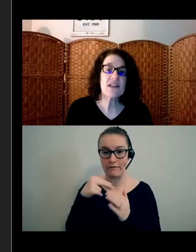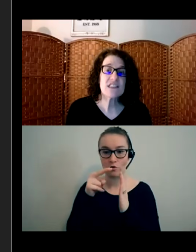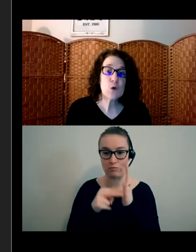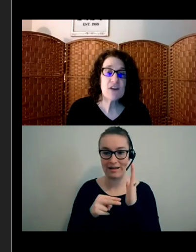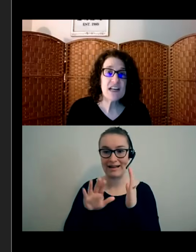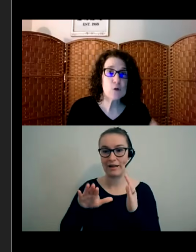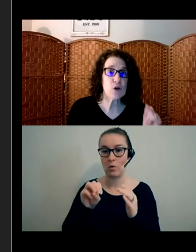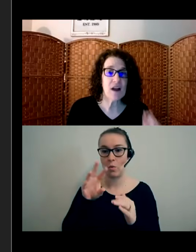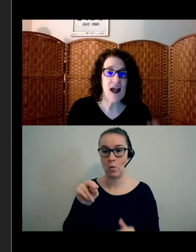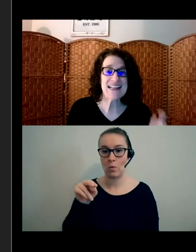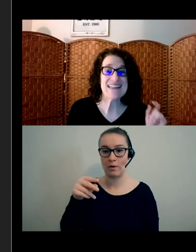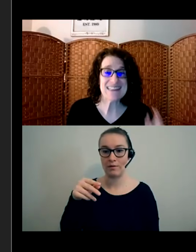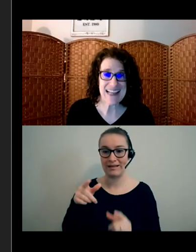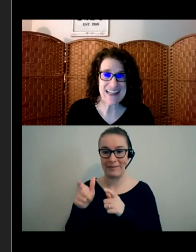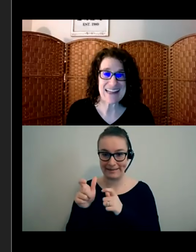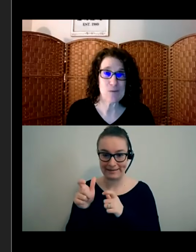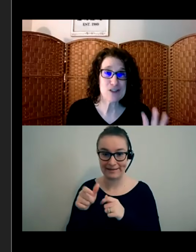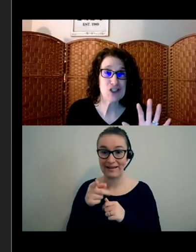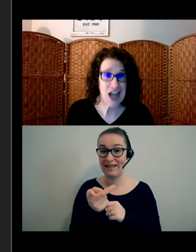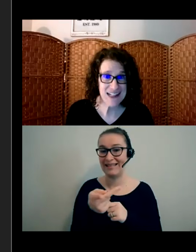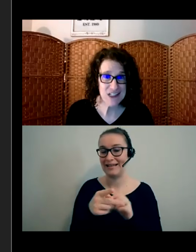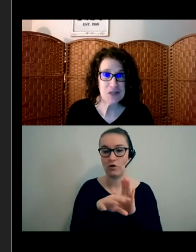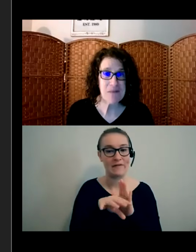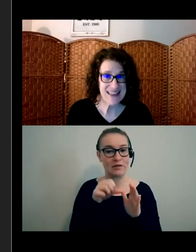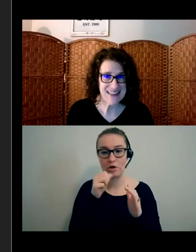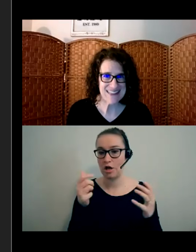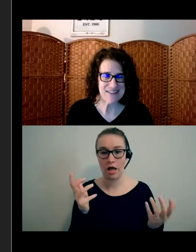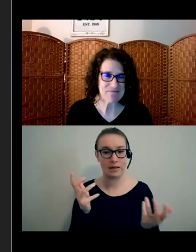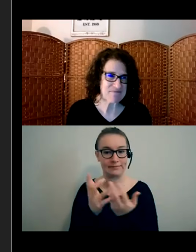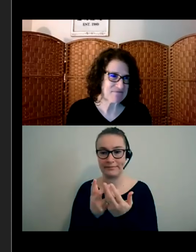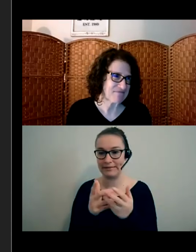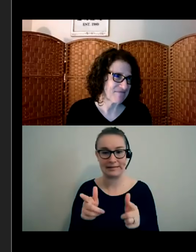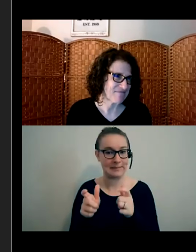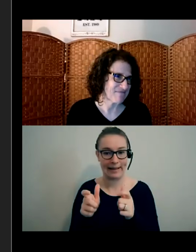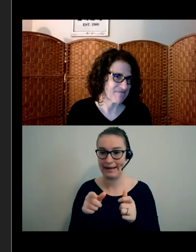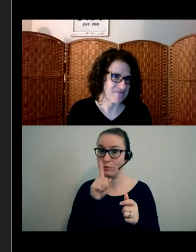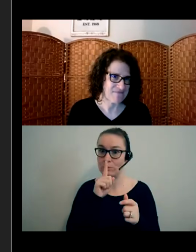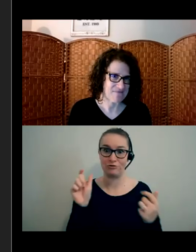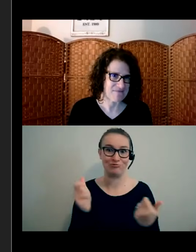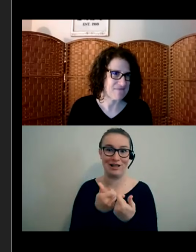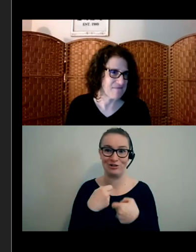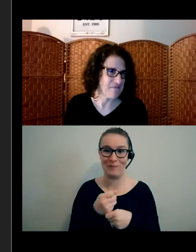These two videos are not in sync. It was a challenge to make this.